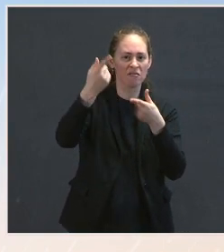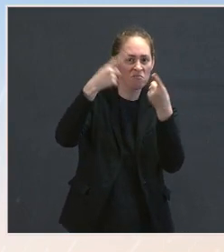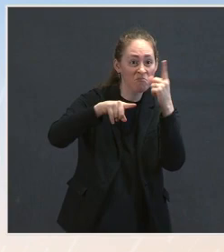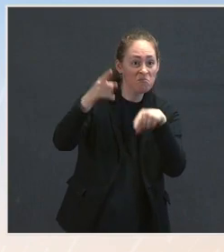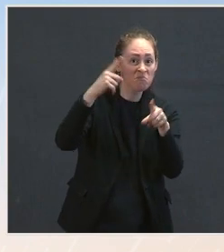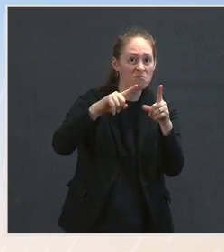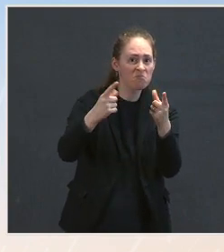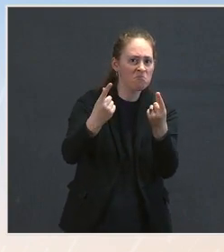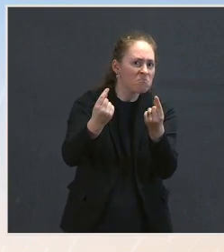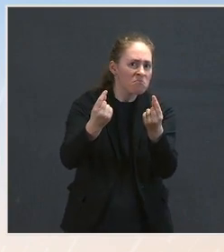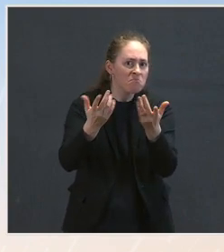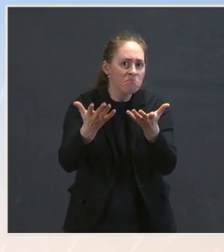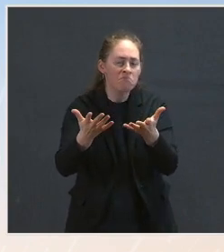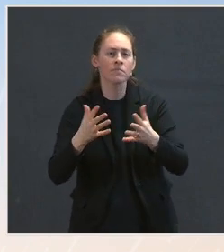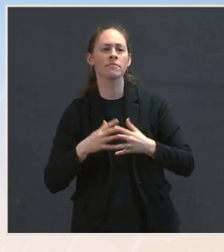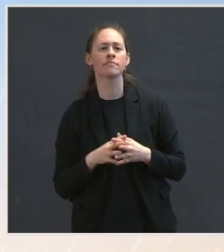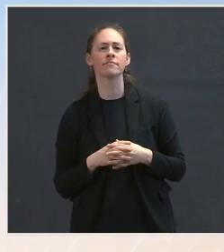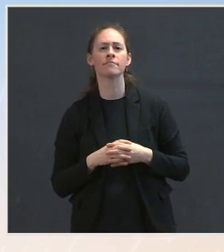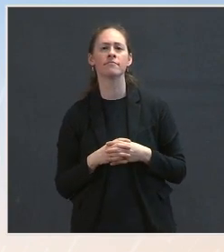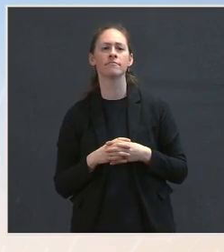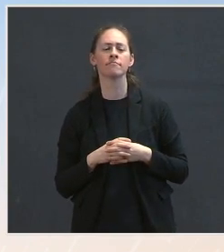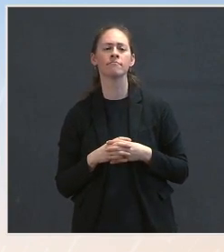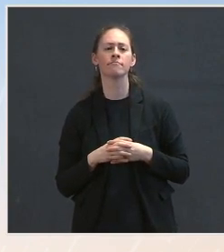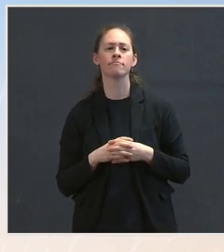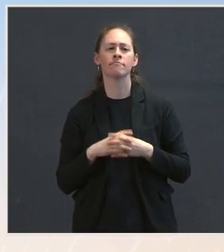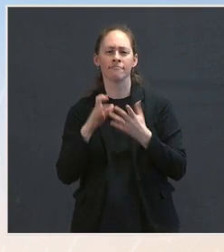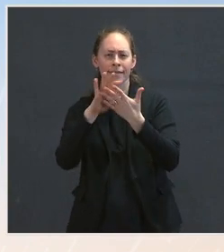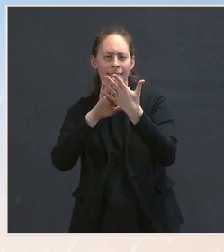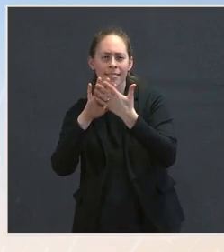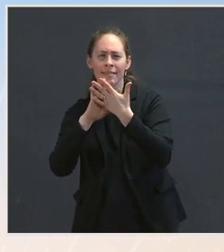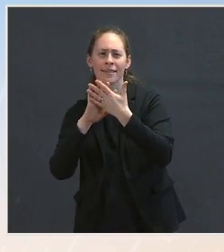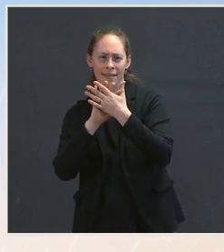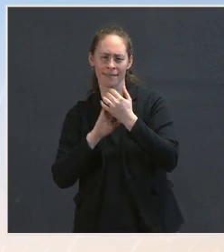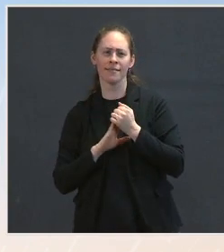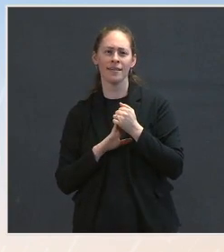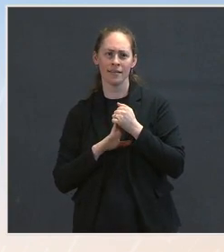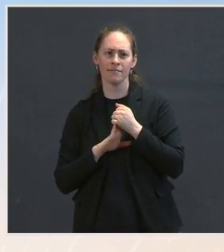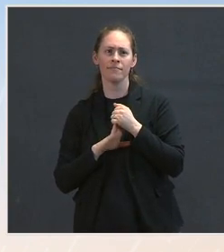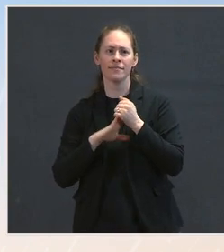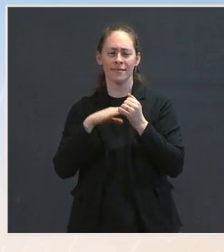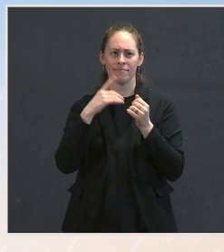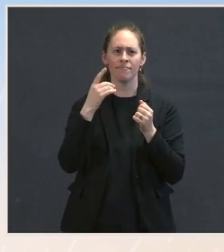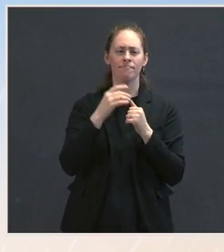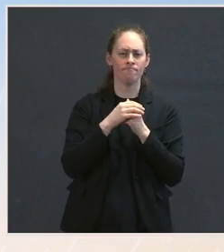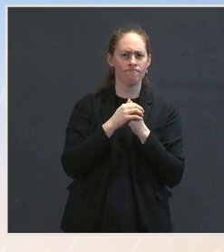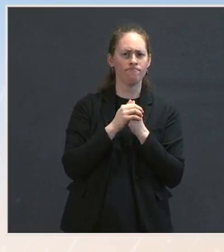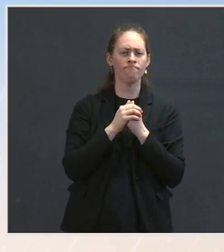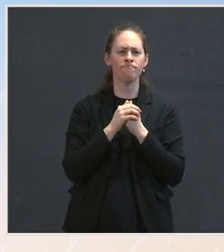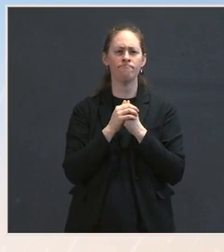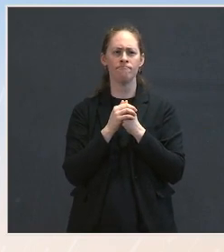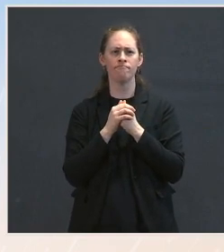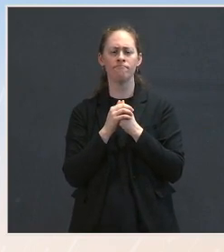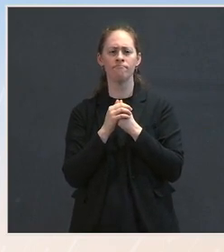These restrictions have obviously divided families. They've the economy on the border. Can we expect a plan from the Biden administration